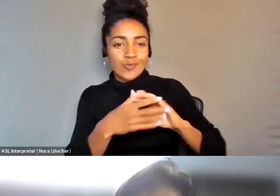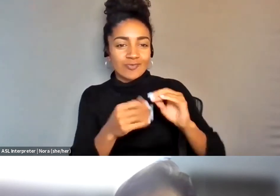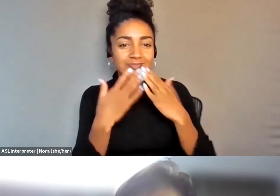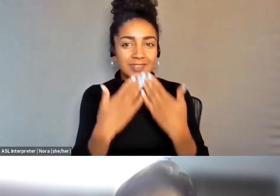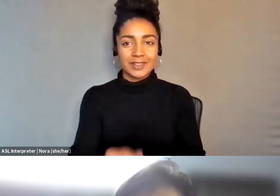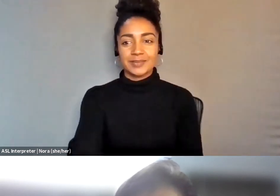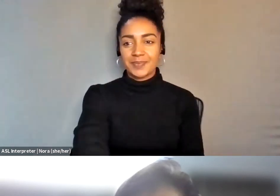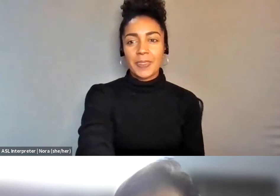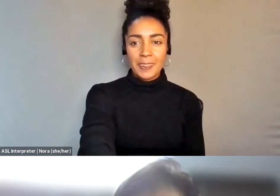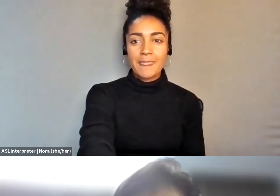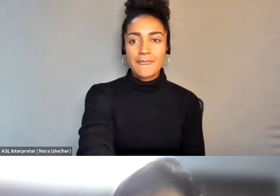You say you're 16 years old and your mother has been encouraging you to go to school